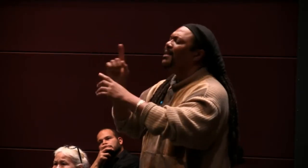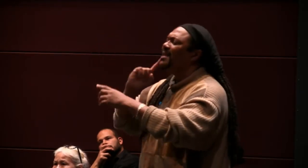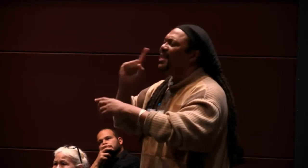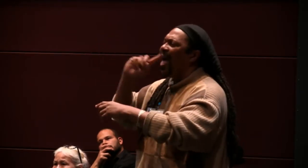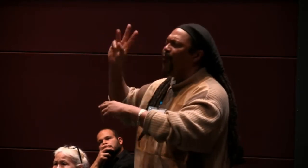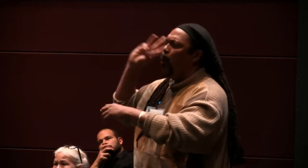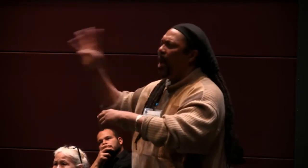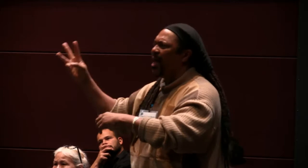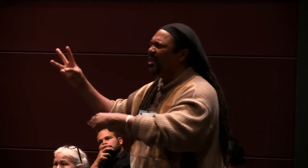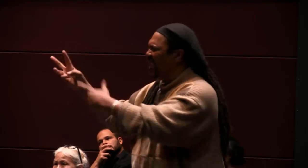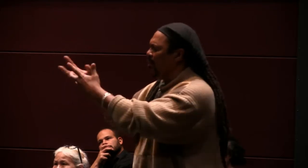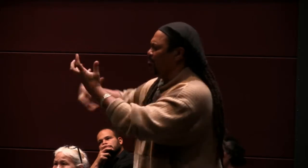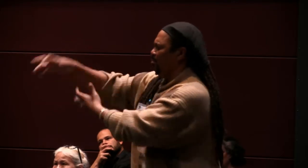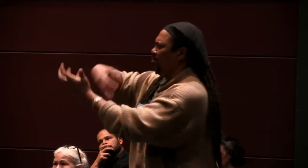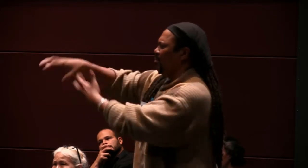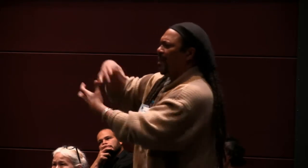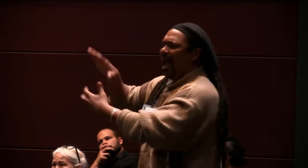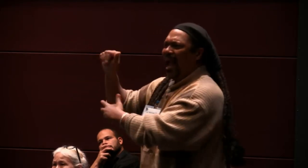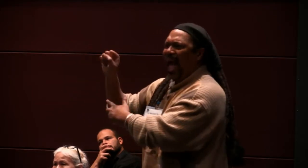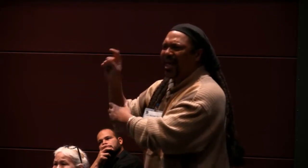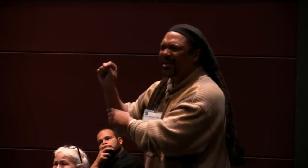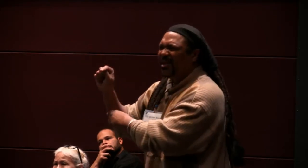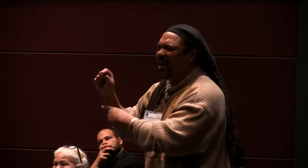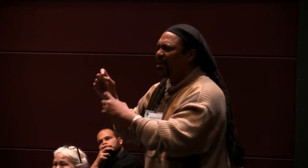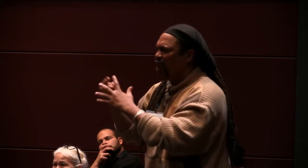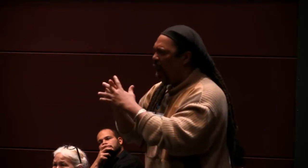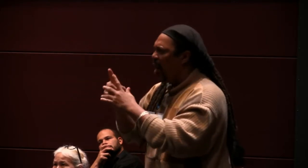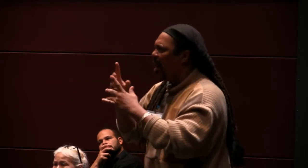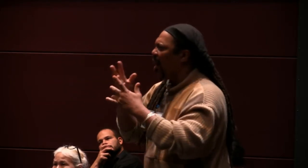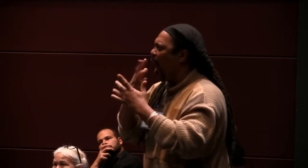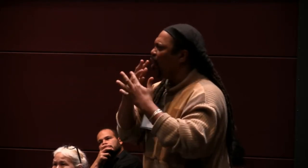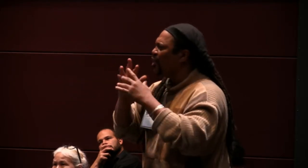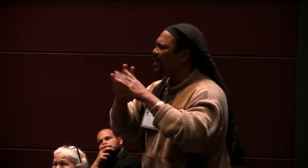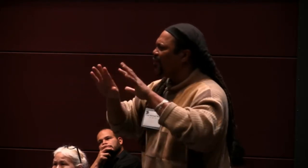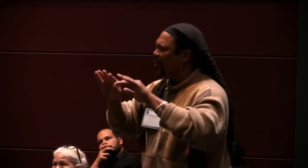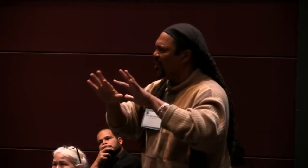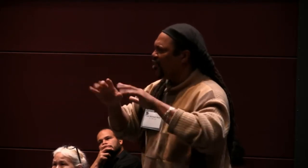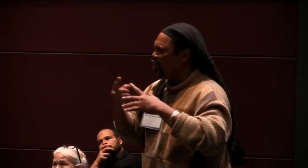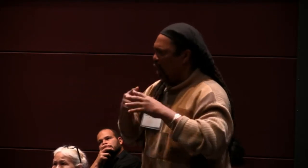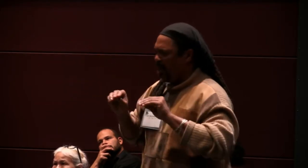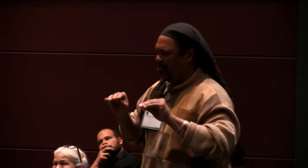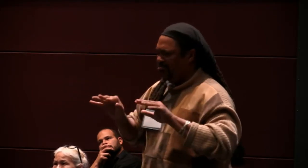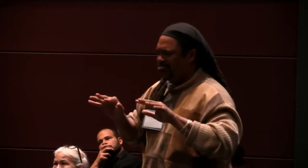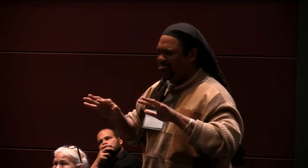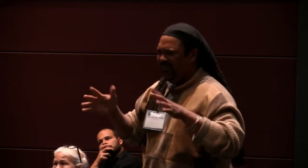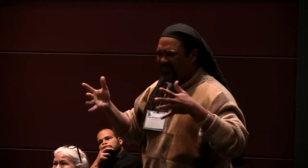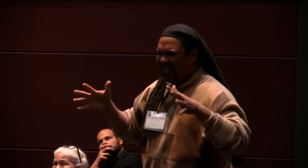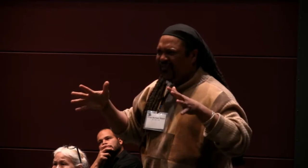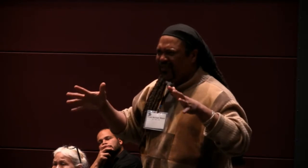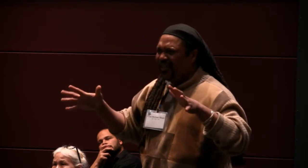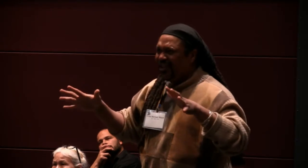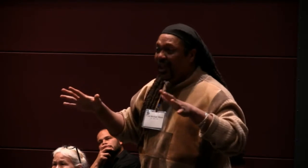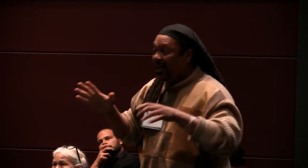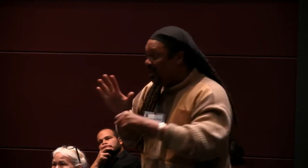Fences was also produced at Gallaudet University. So there have been some things that have been produced.